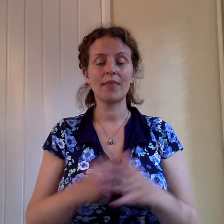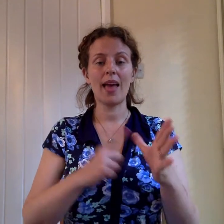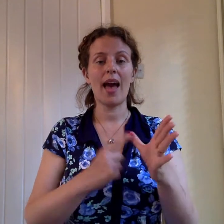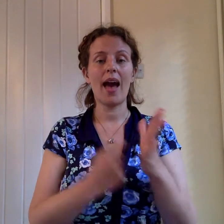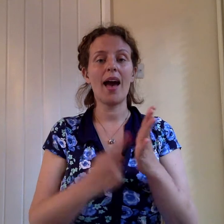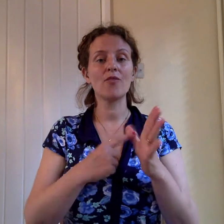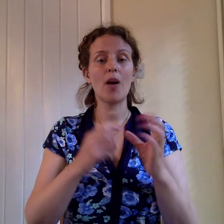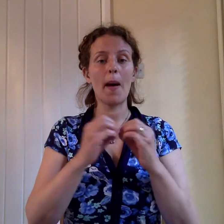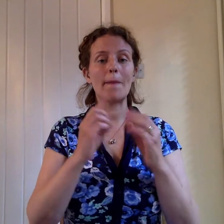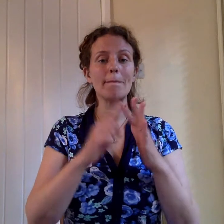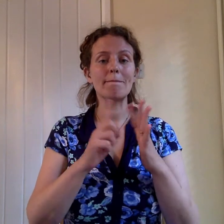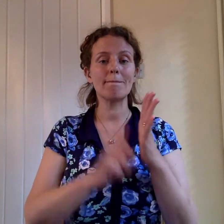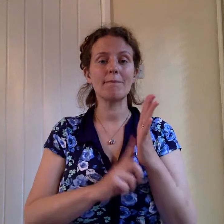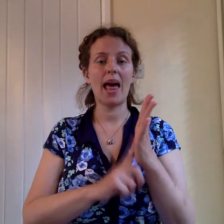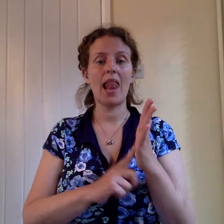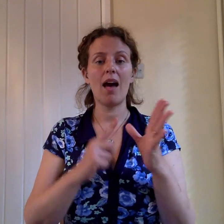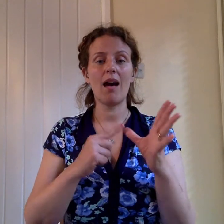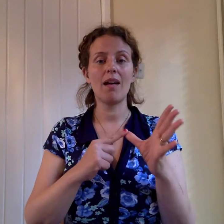ARABELLA